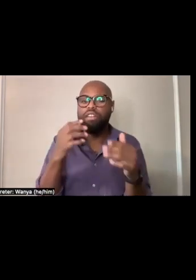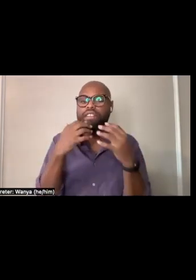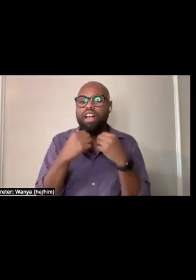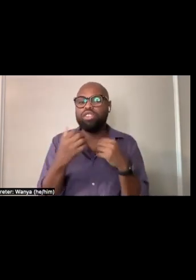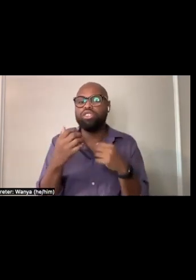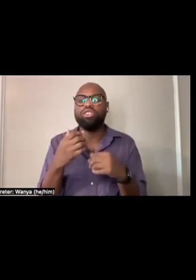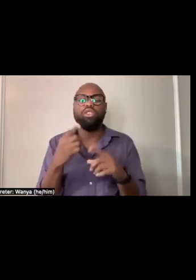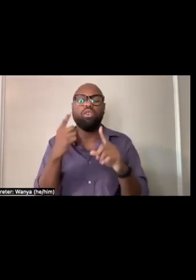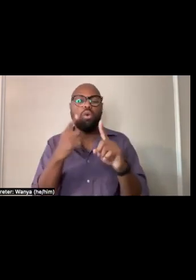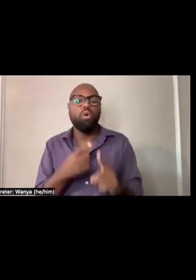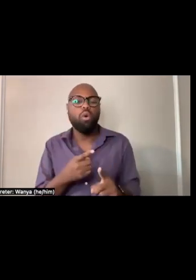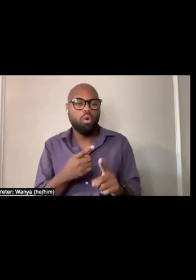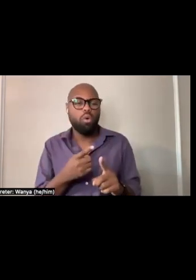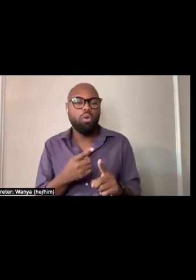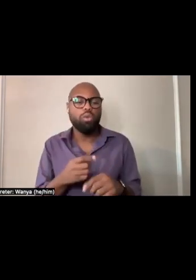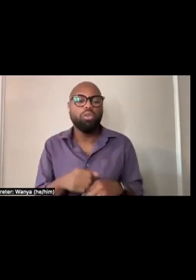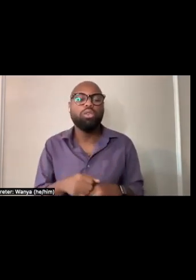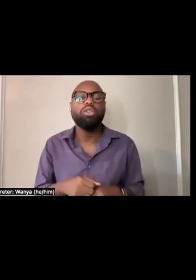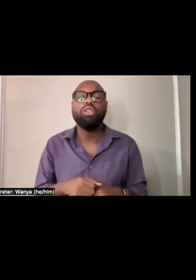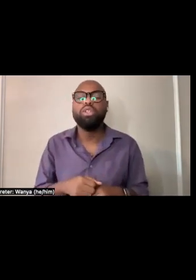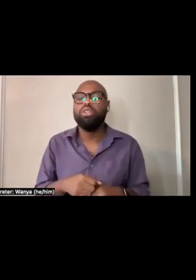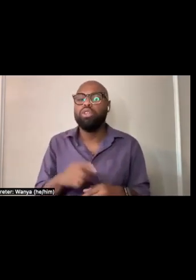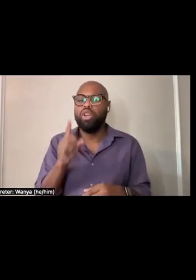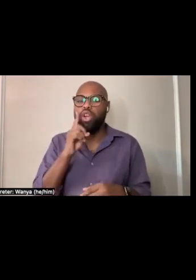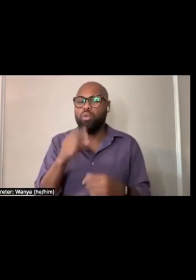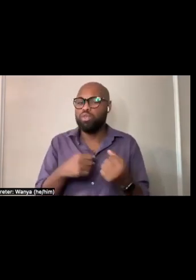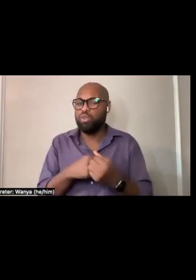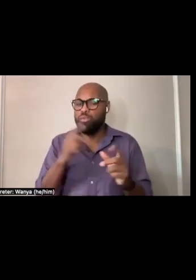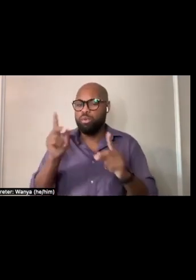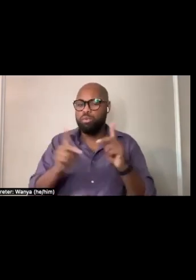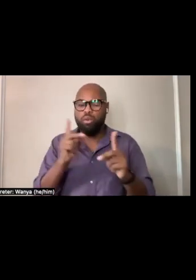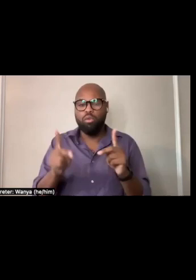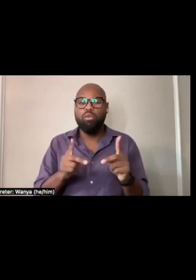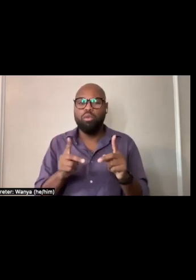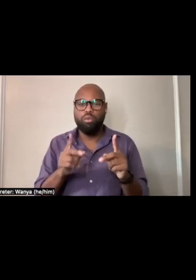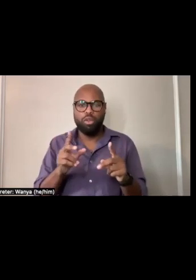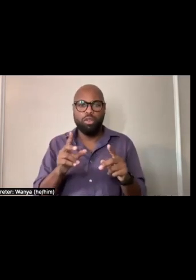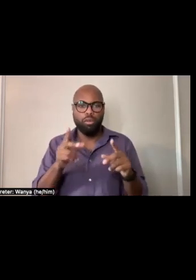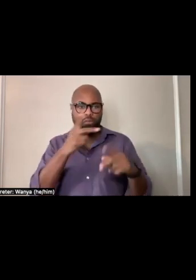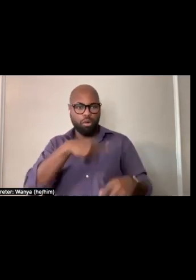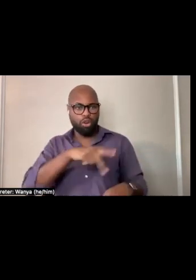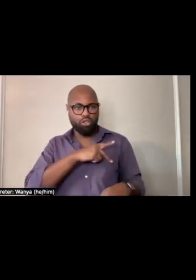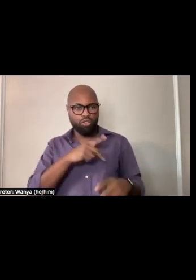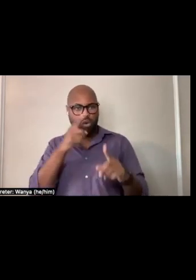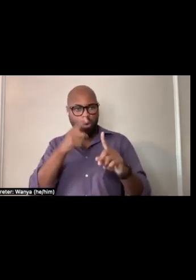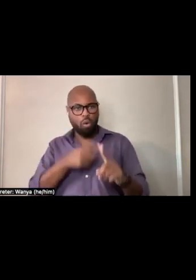paradigm would support health, personal goals and community inclusion. And it would do everything it could